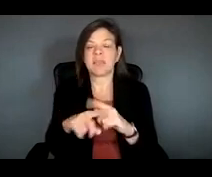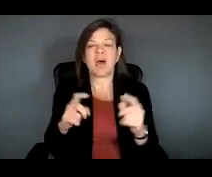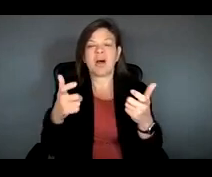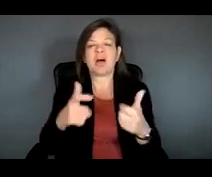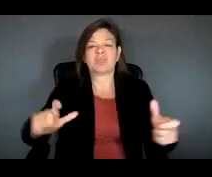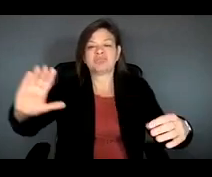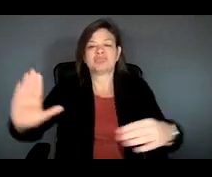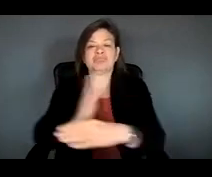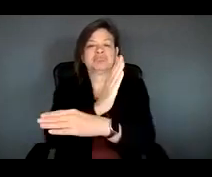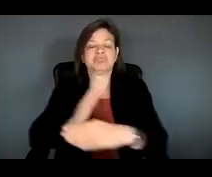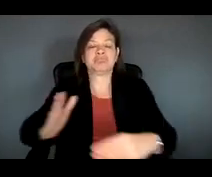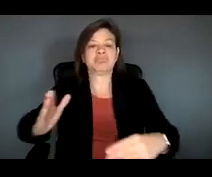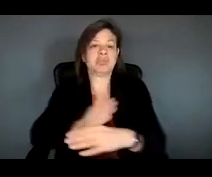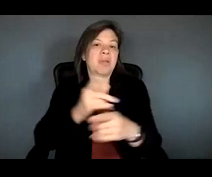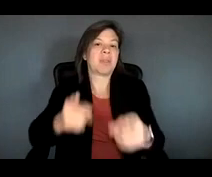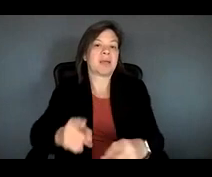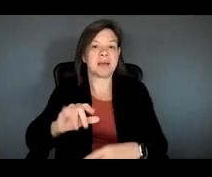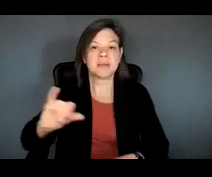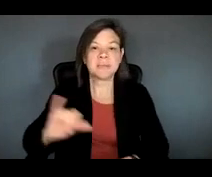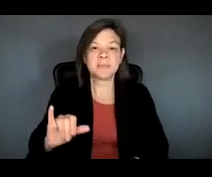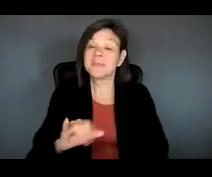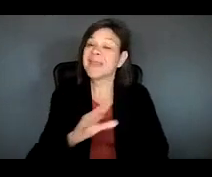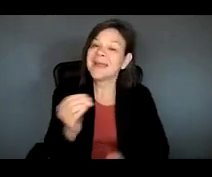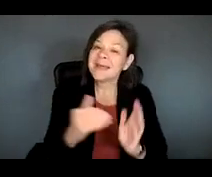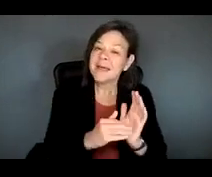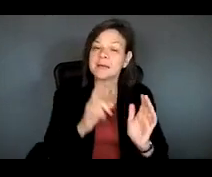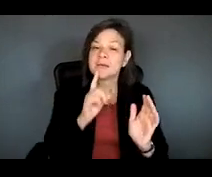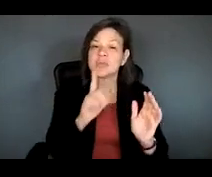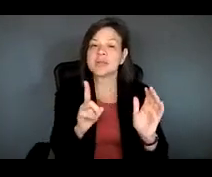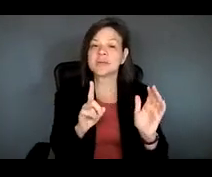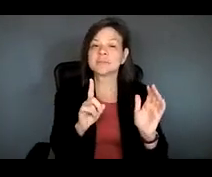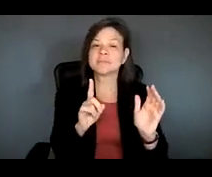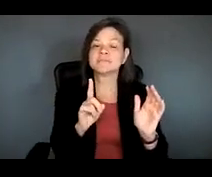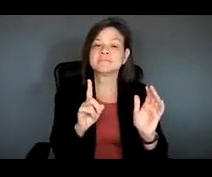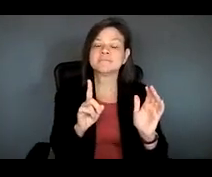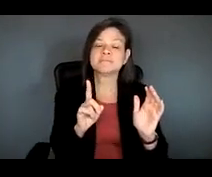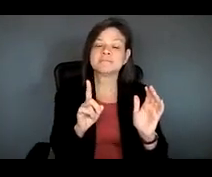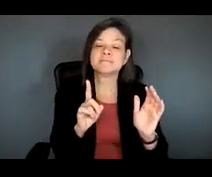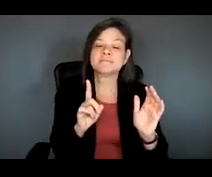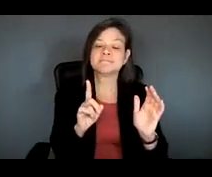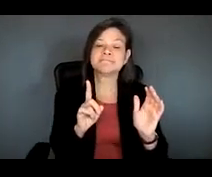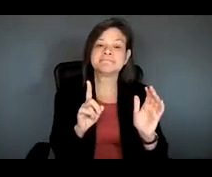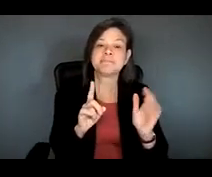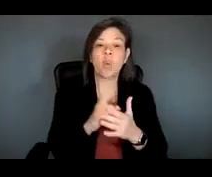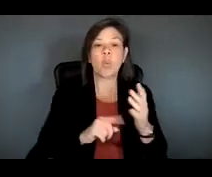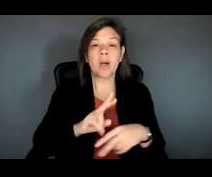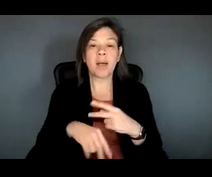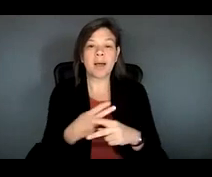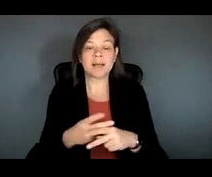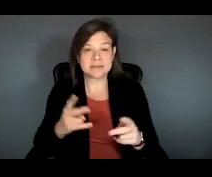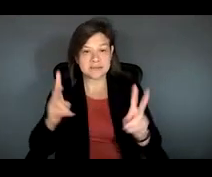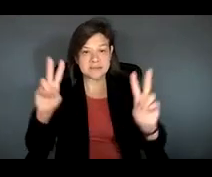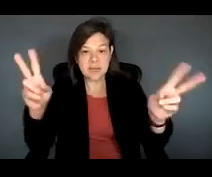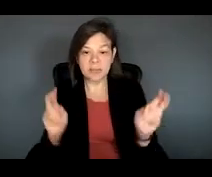happen here too. And, again, it would really be what kinds of topics lend themselves to